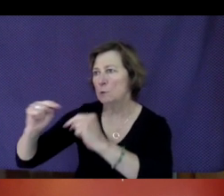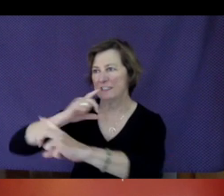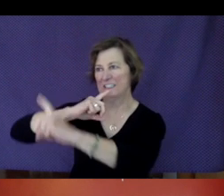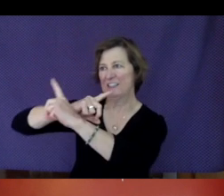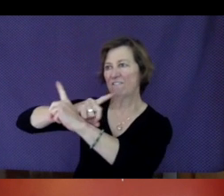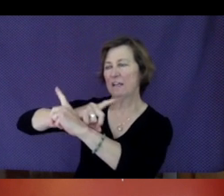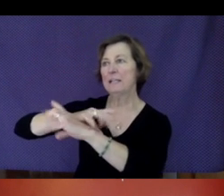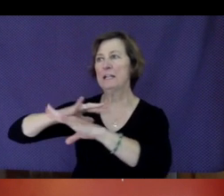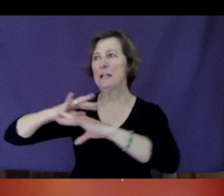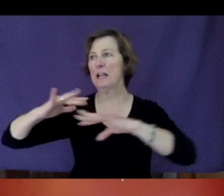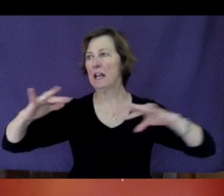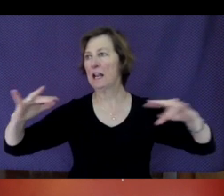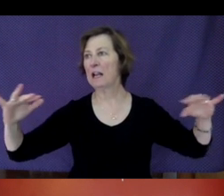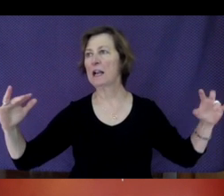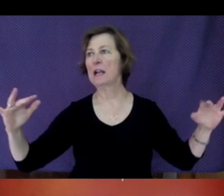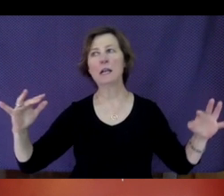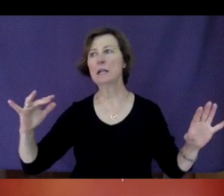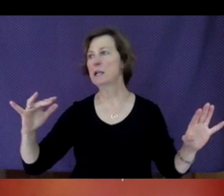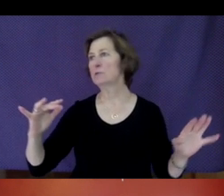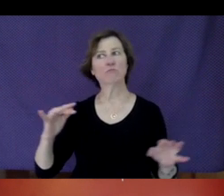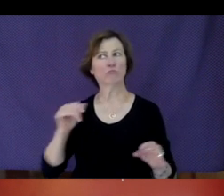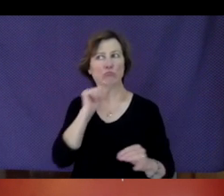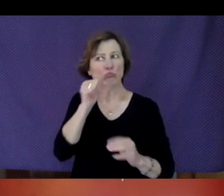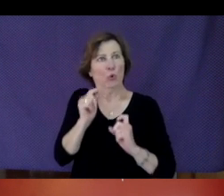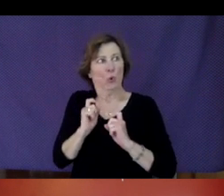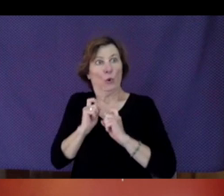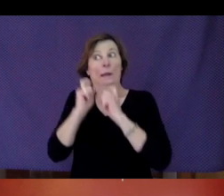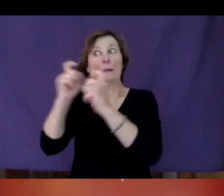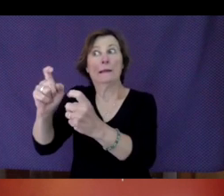To avoid giving too much and to the wrong people